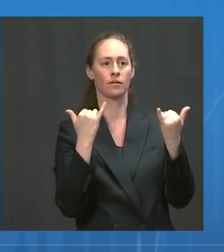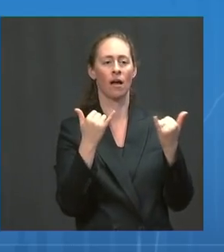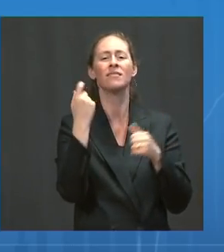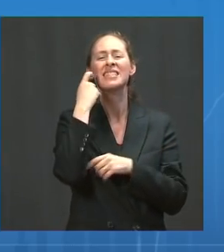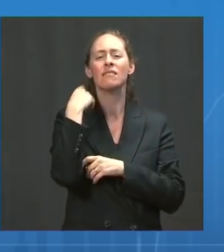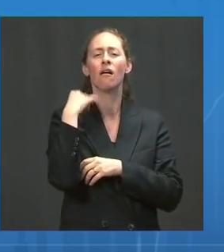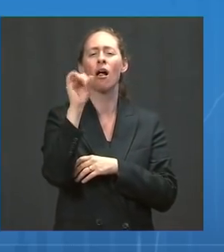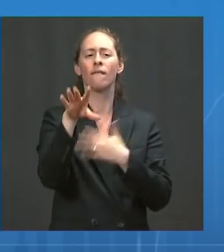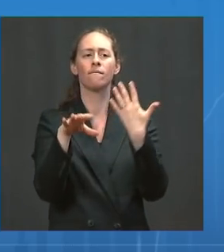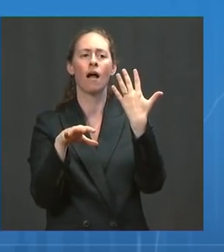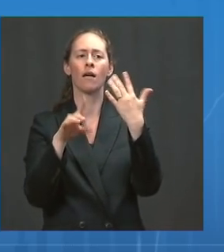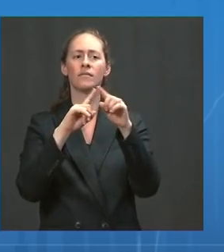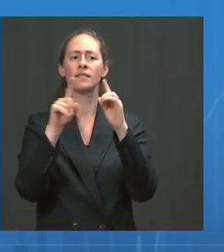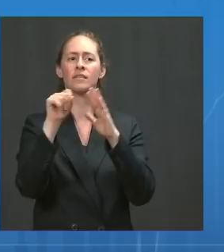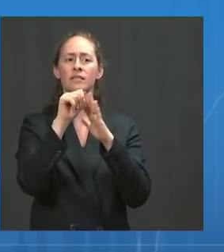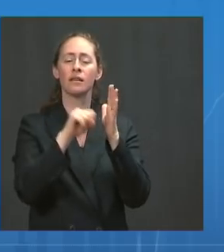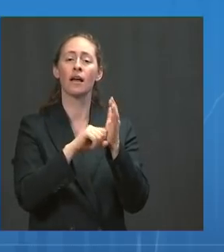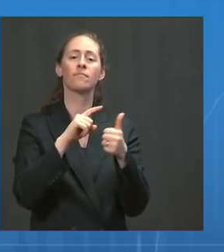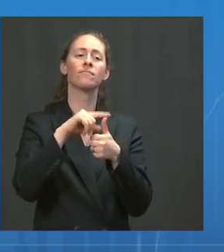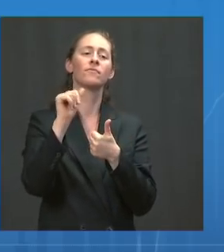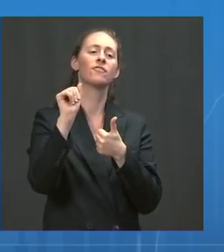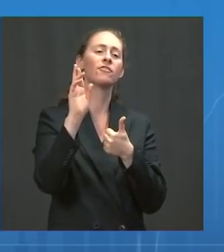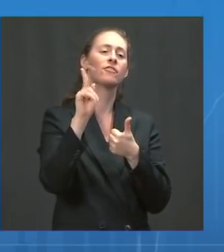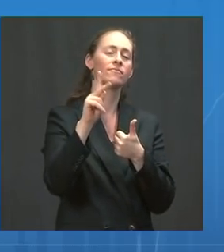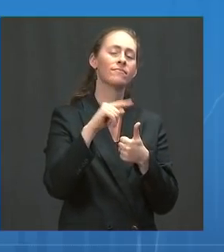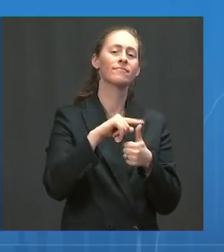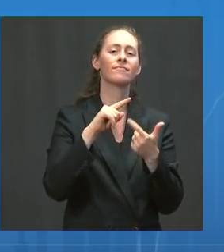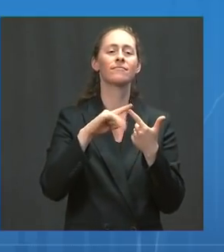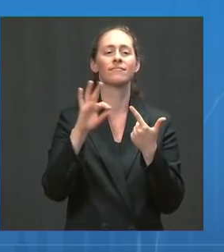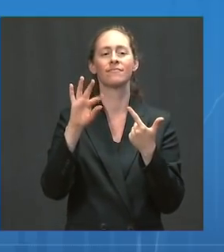Arkansas, Florida, Louisiana, [Missouri, and]